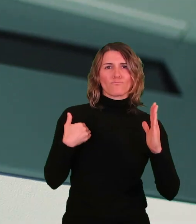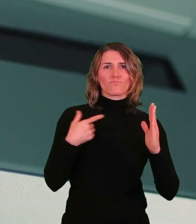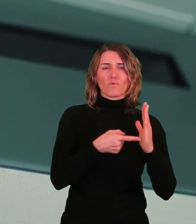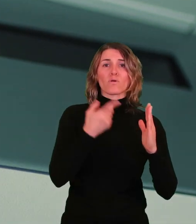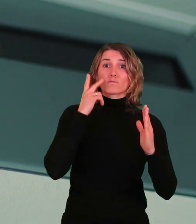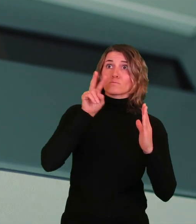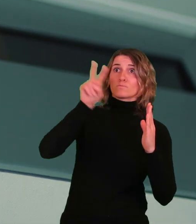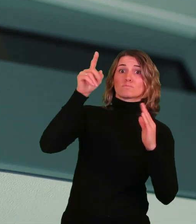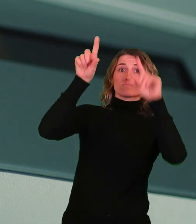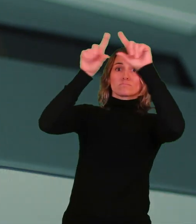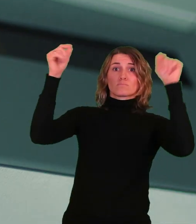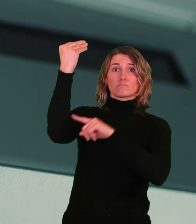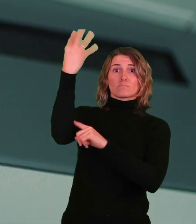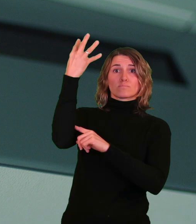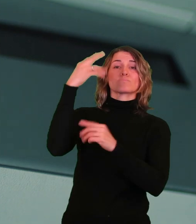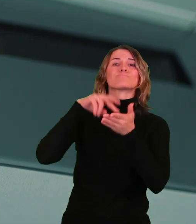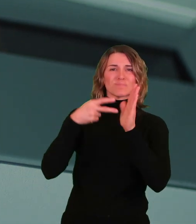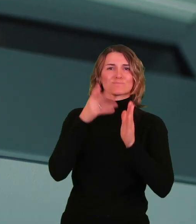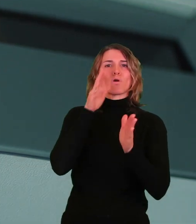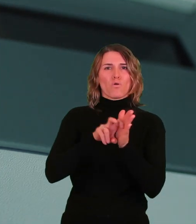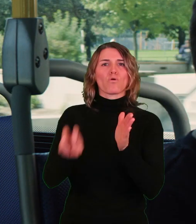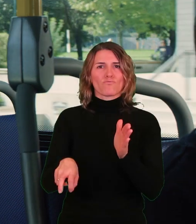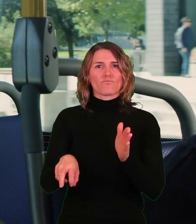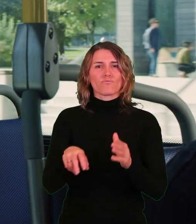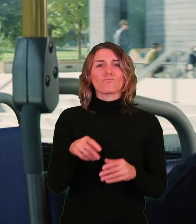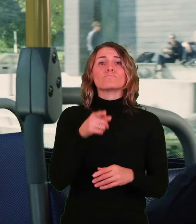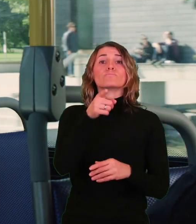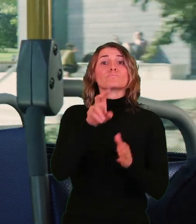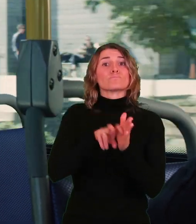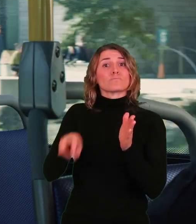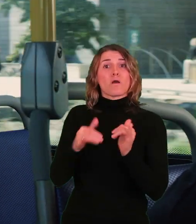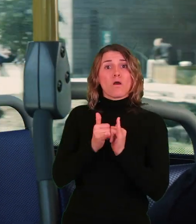an illuminated sign will confirm the stop. Exit the bus via the back doors